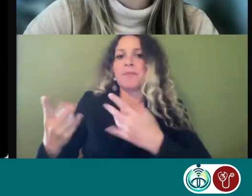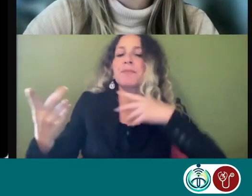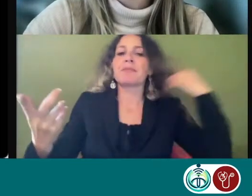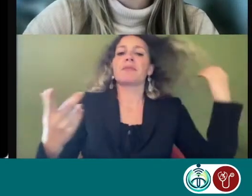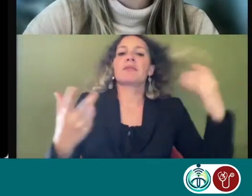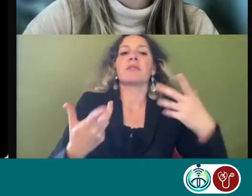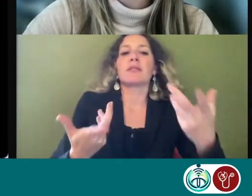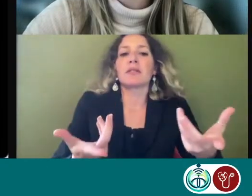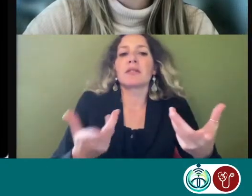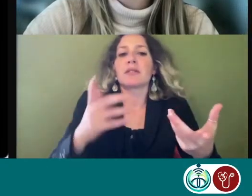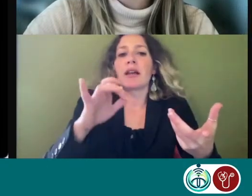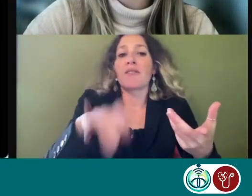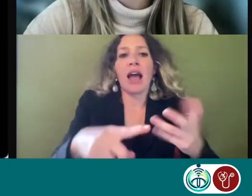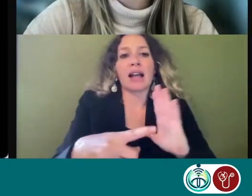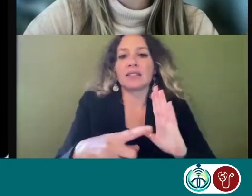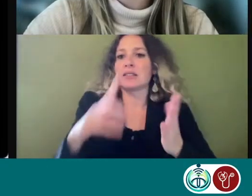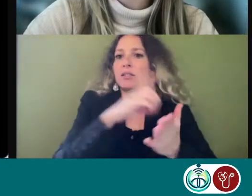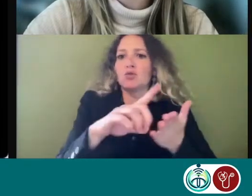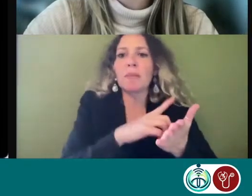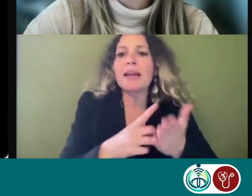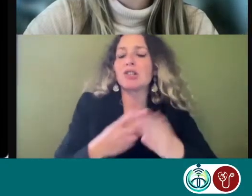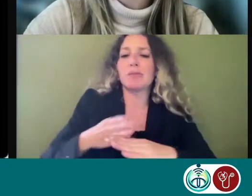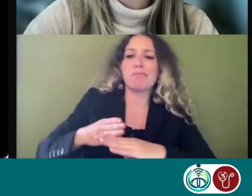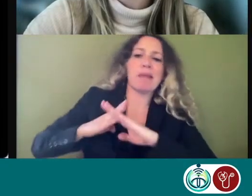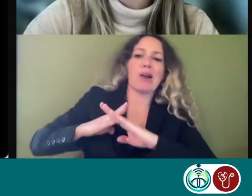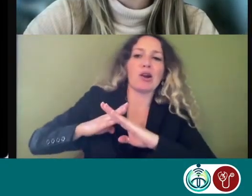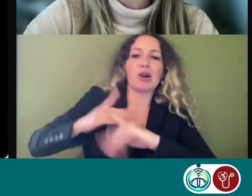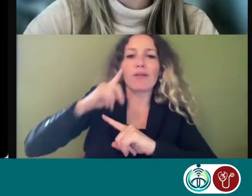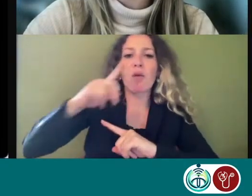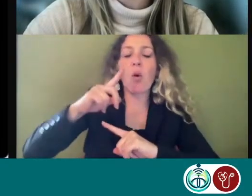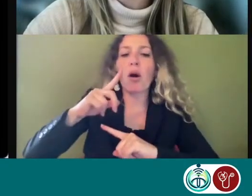of discrimination and of barriers to access to care for people with disabilities, including